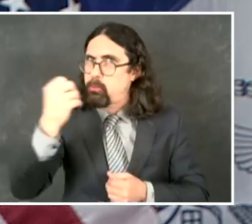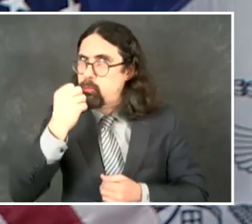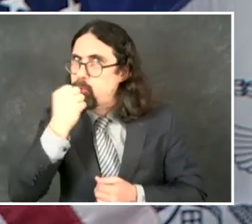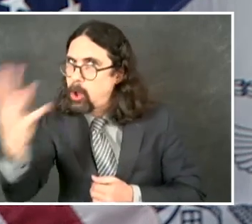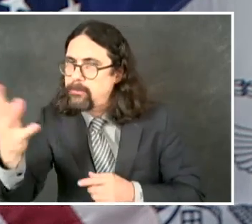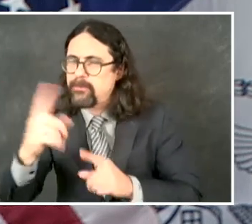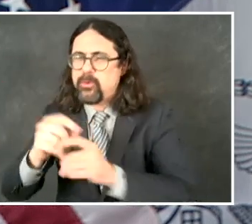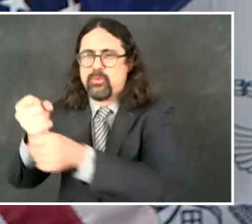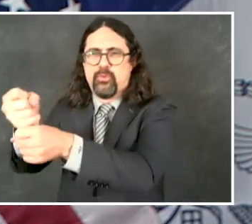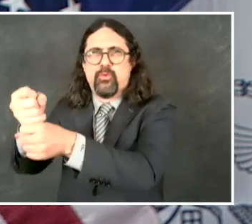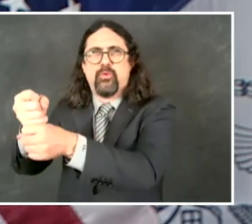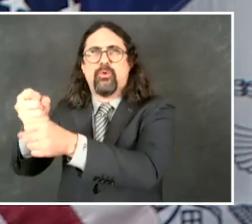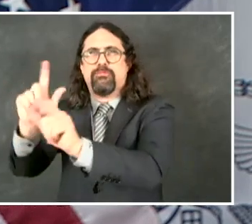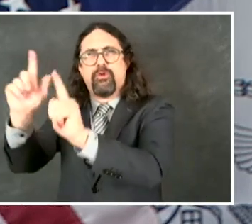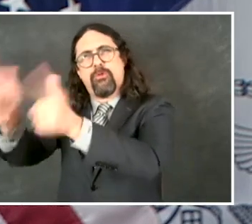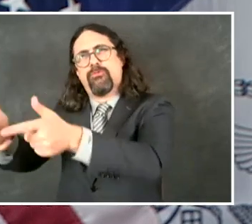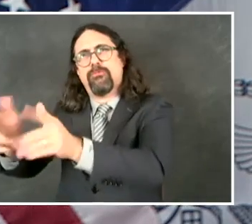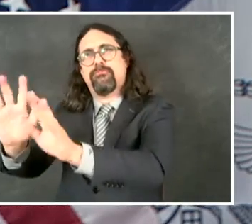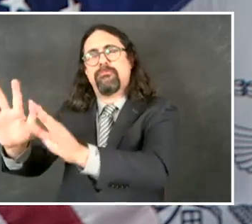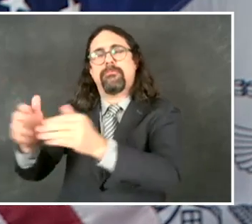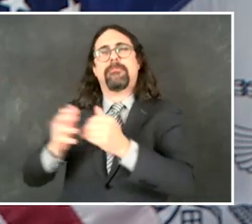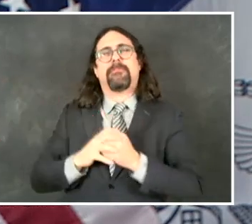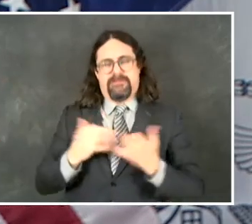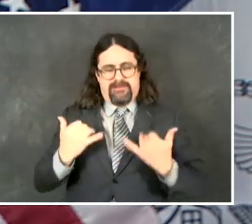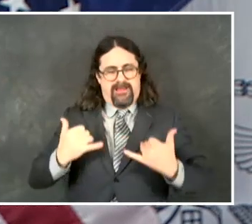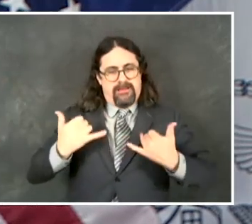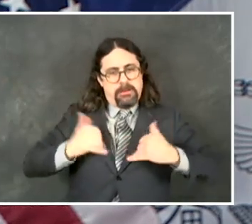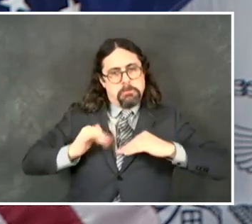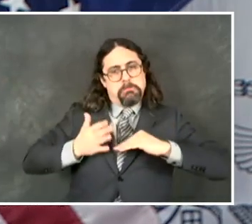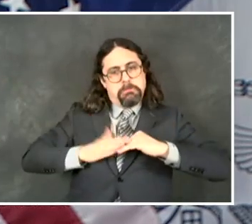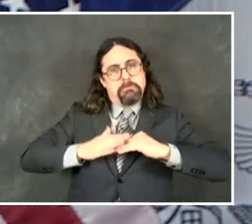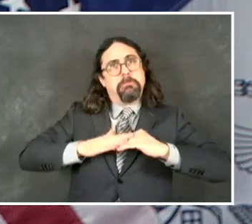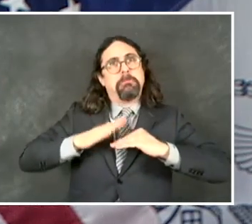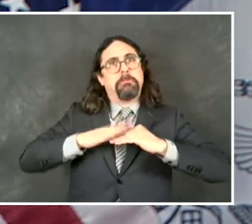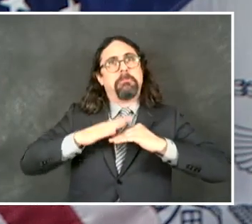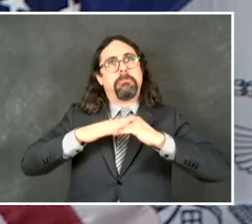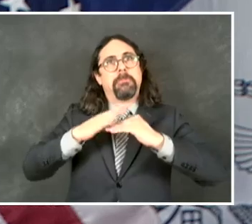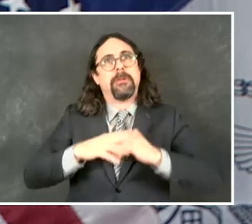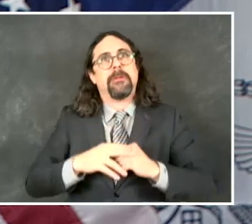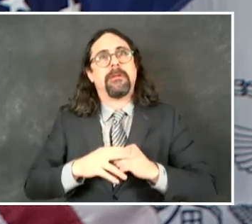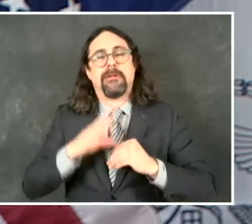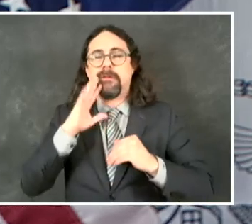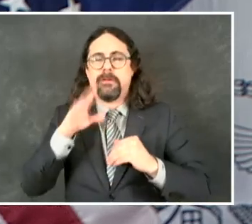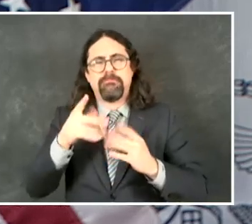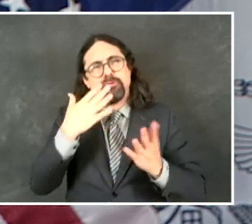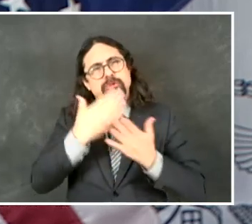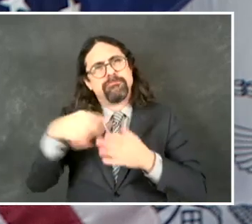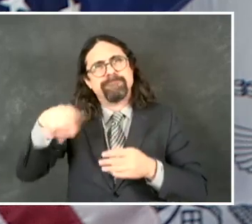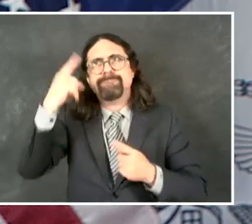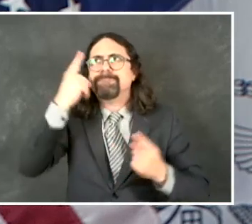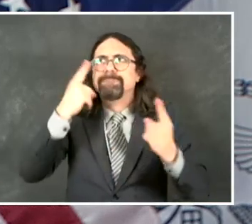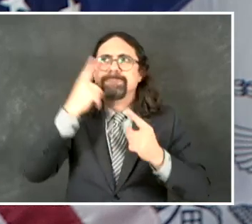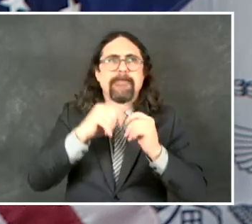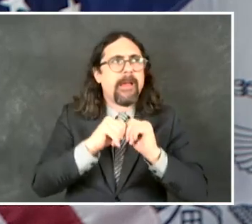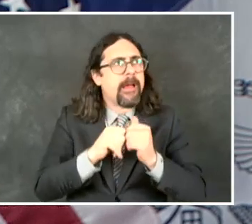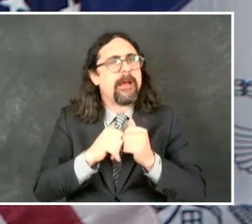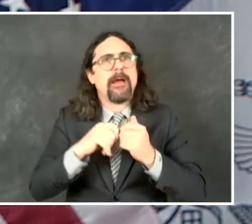BIGGER PLAN FOR THE TRULY WARM WEATHER IN SUMMER BUT THROUGH MAY, IT WILL GET WARMER, MORE PEOPLE OUT, MORE CHALLENGING.